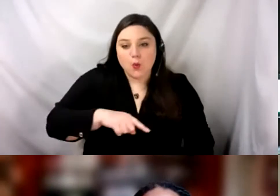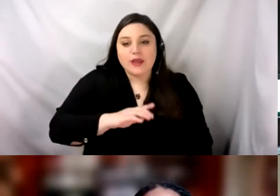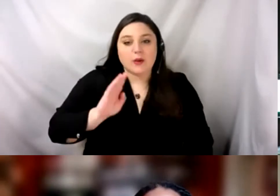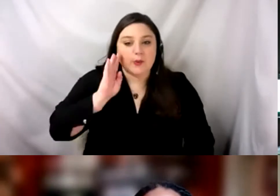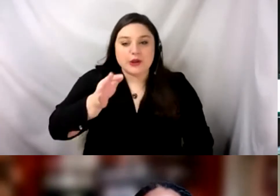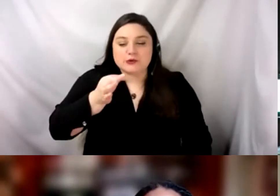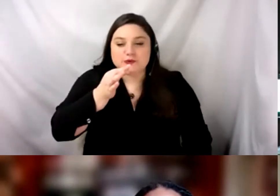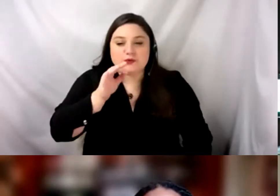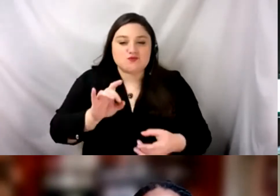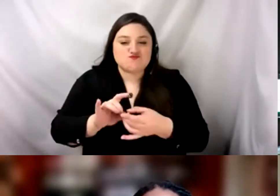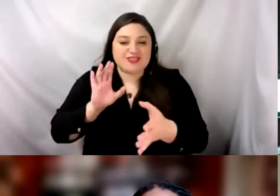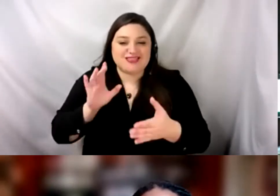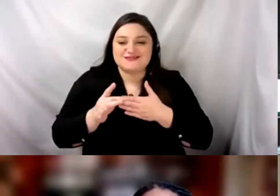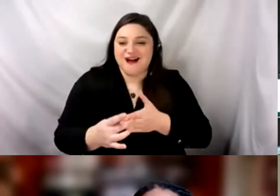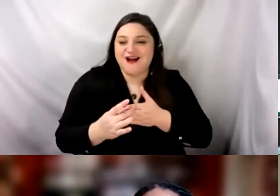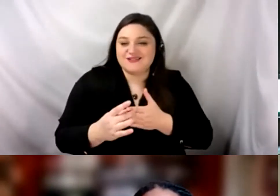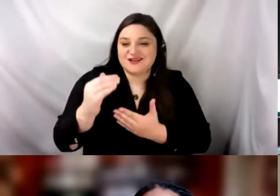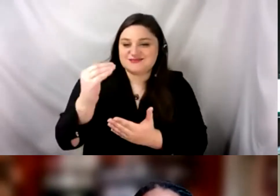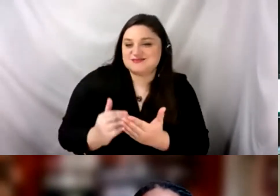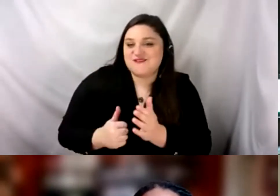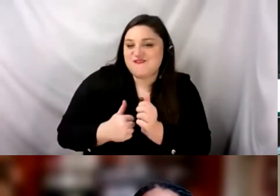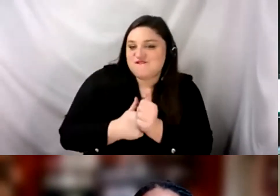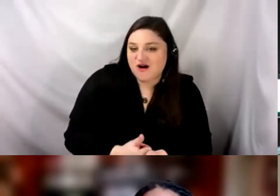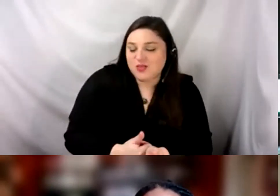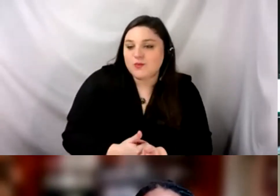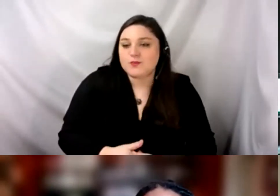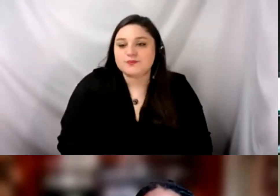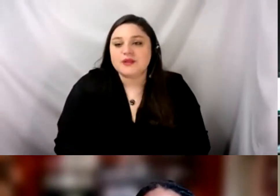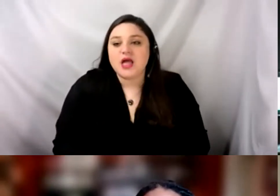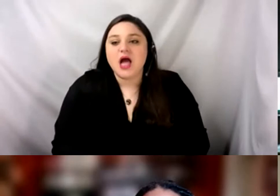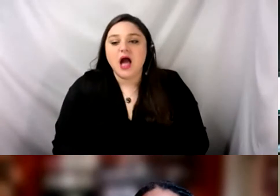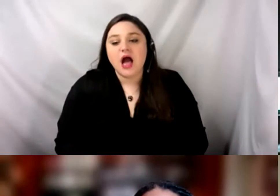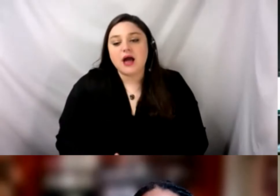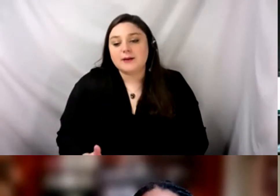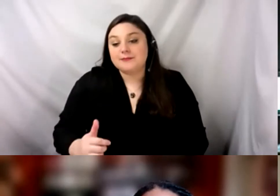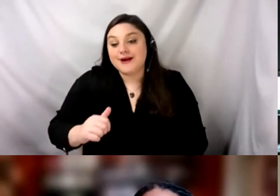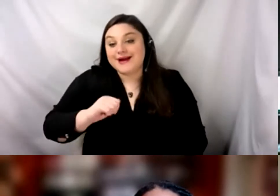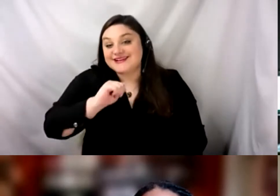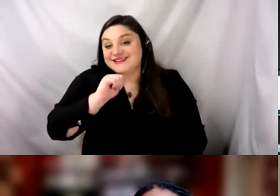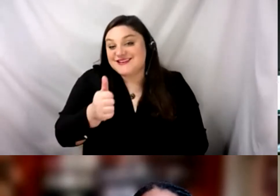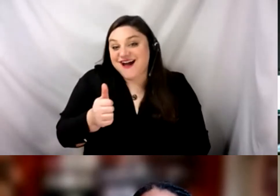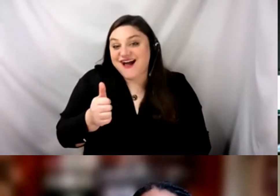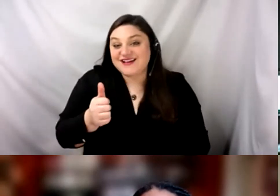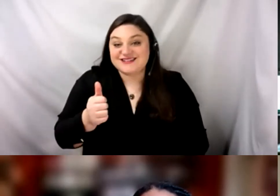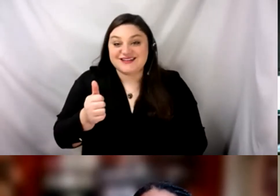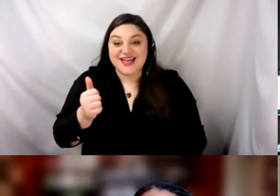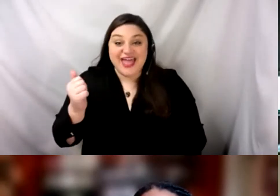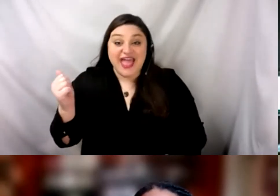Not everything that was destroyed unfortunately by the storm maybe eligible to be paid with FEMA money.